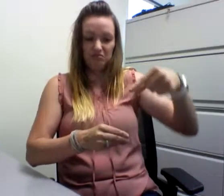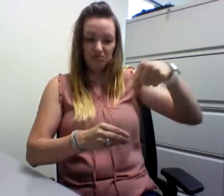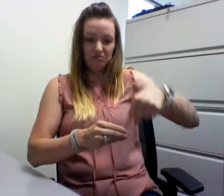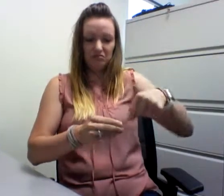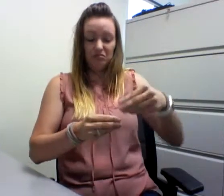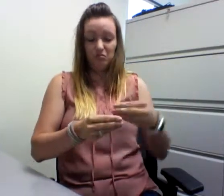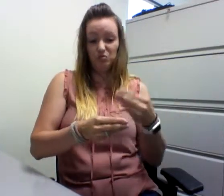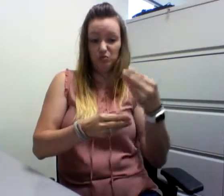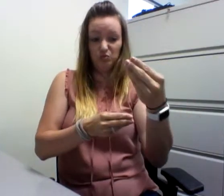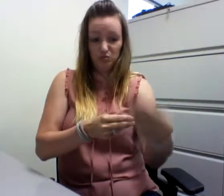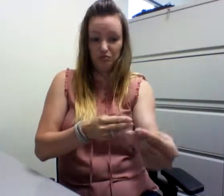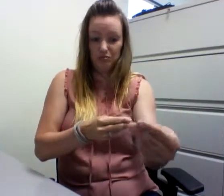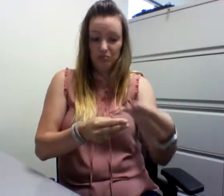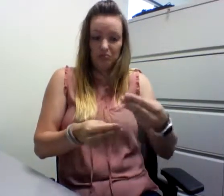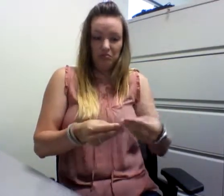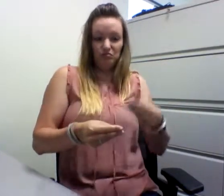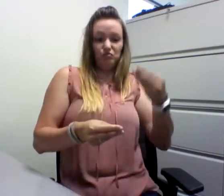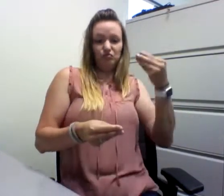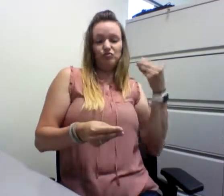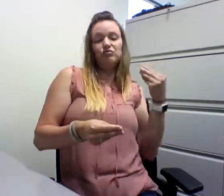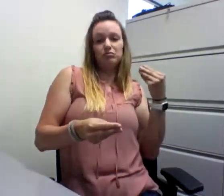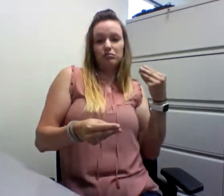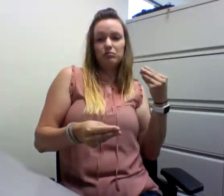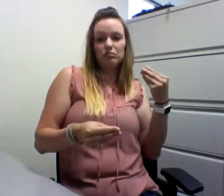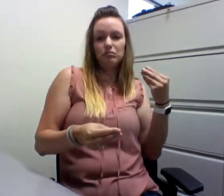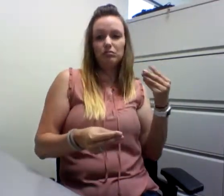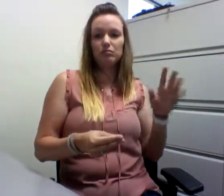Their children and their parents